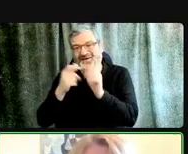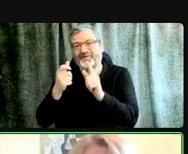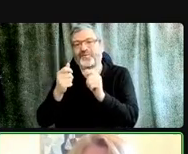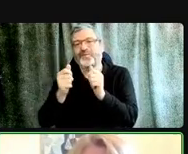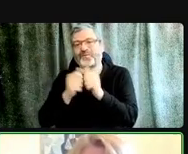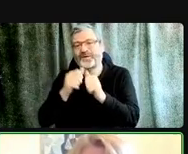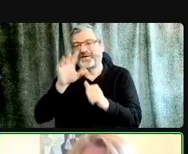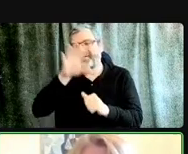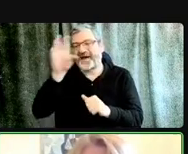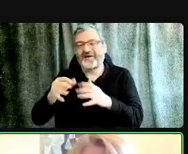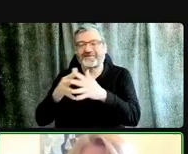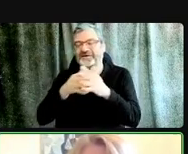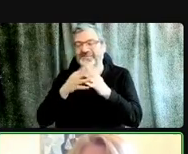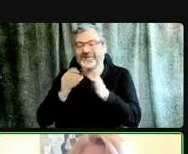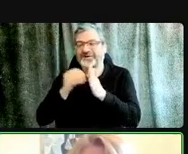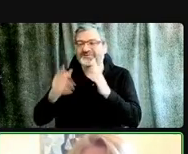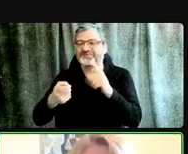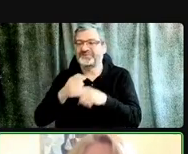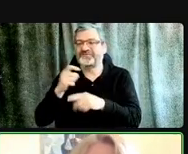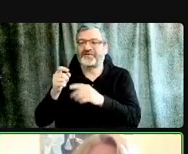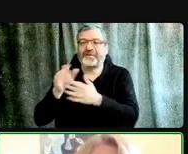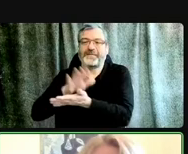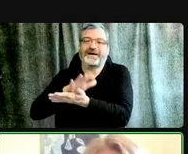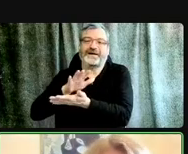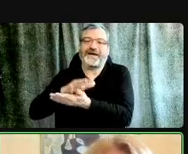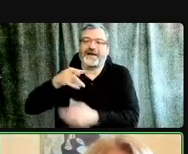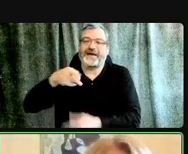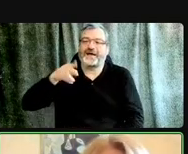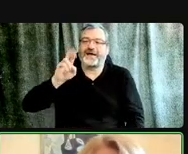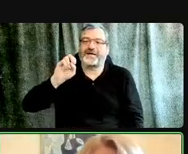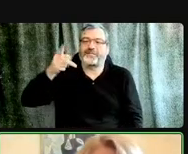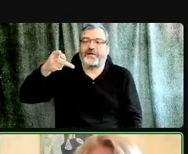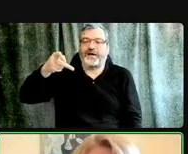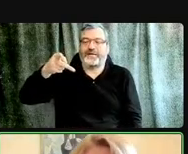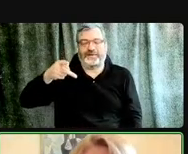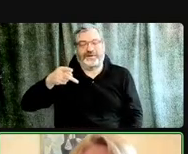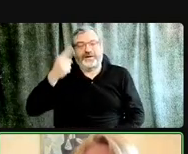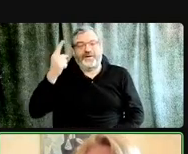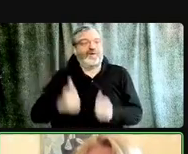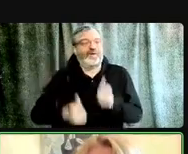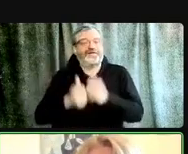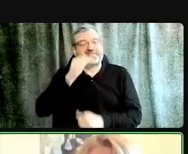And this was one of the most fascinating days during this whole program.